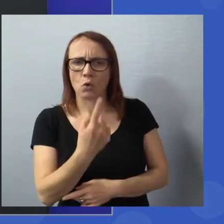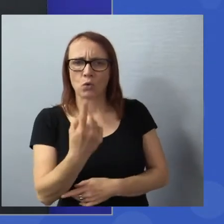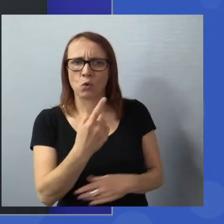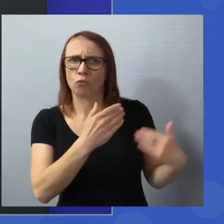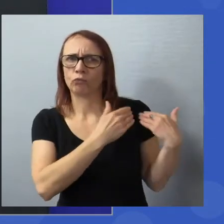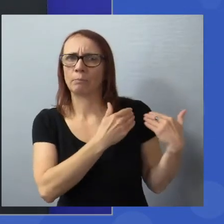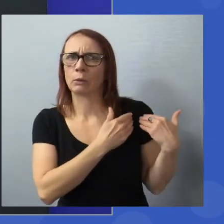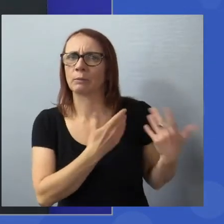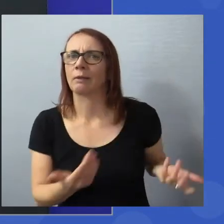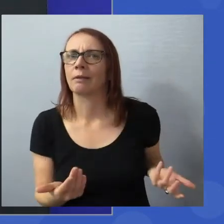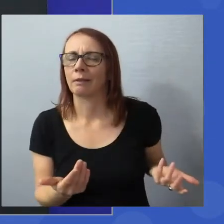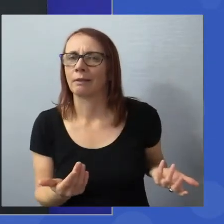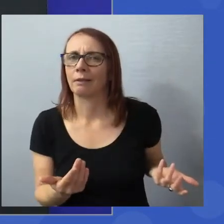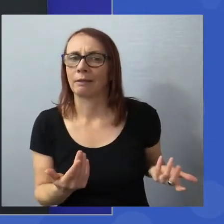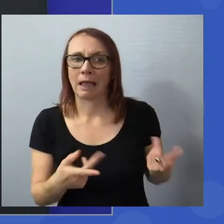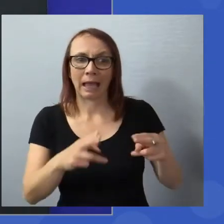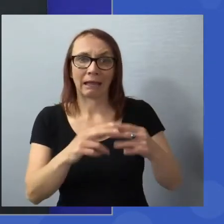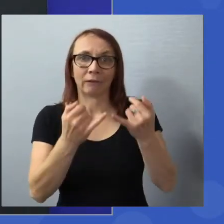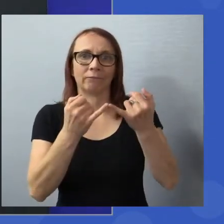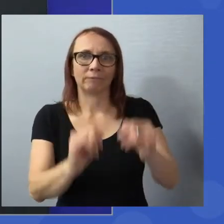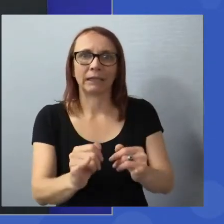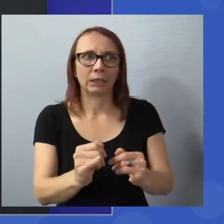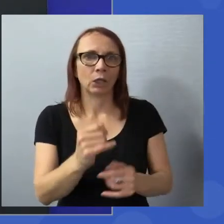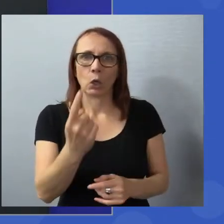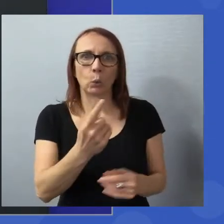don't go well how do we how do we change things in politics if all the